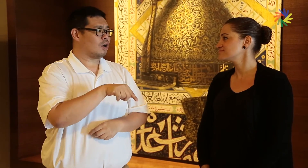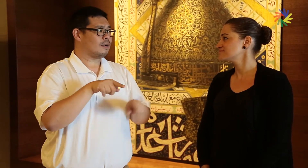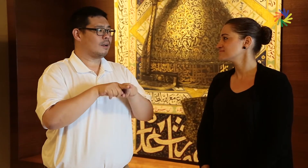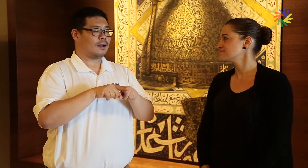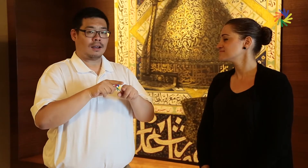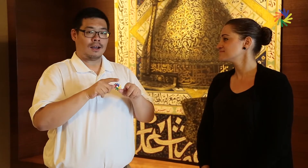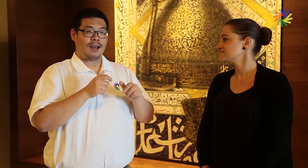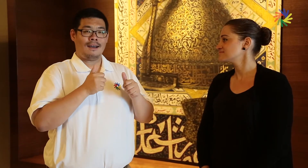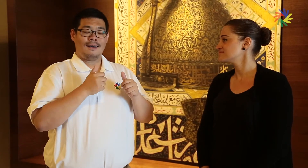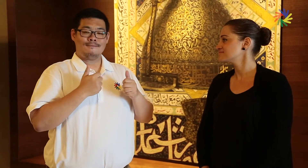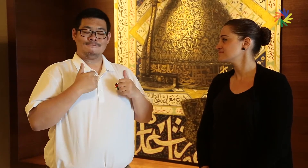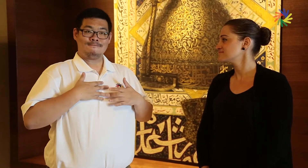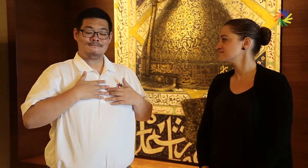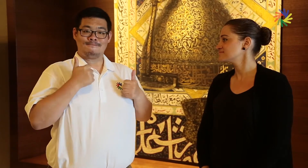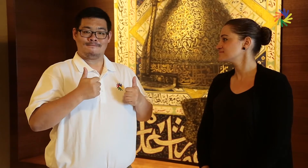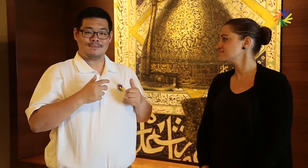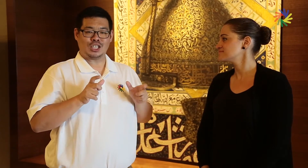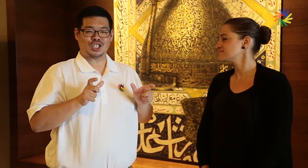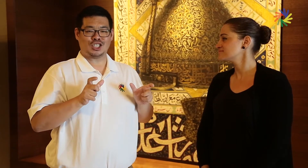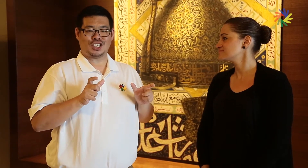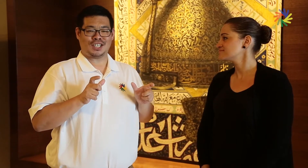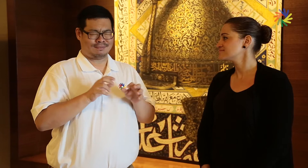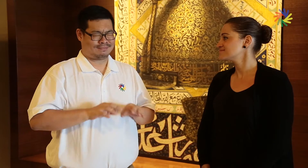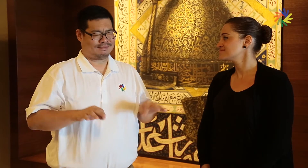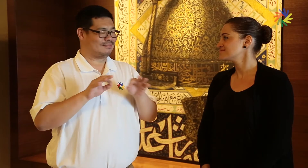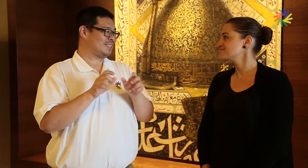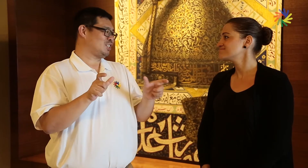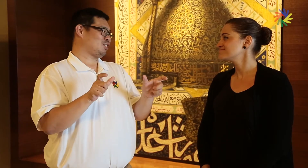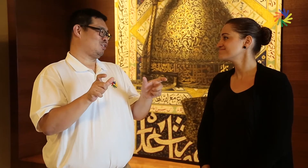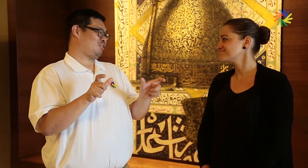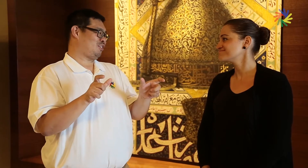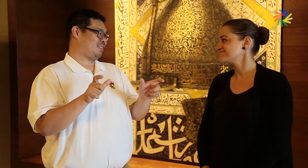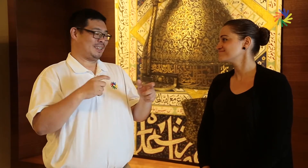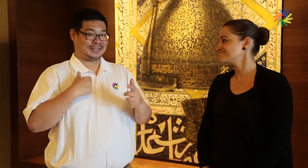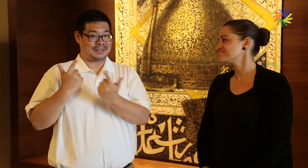But in Samsun, I would like to add that security has been beefed up much more